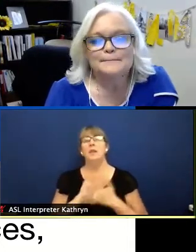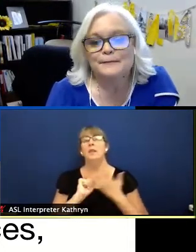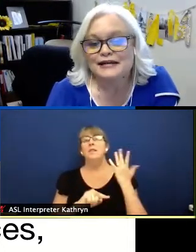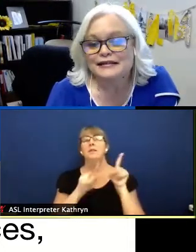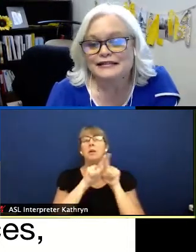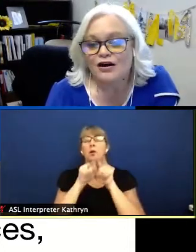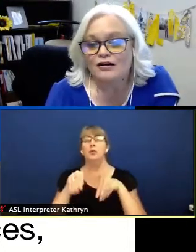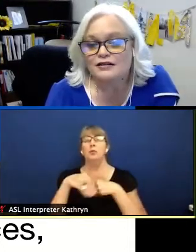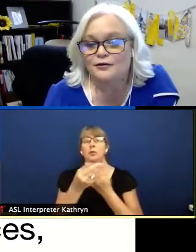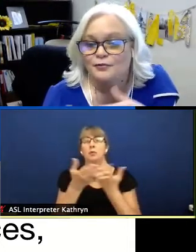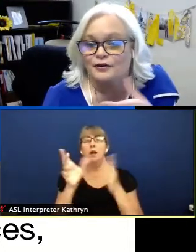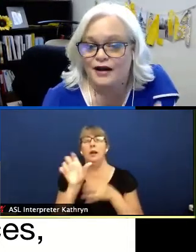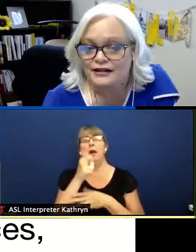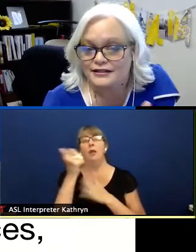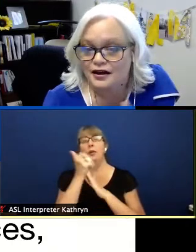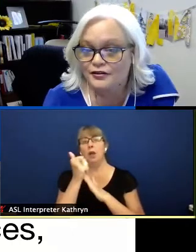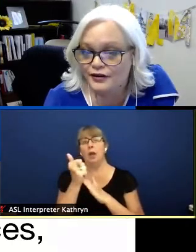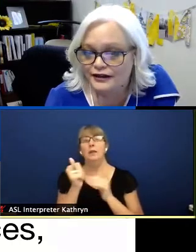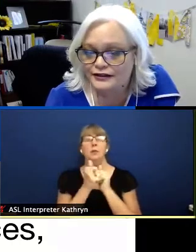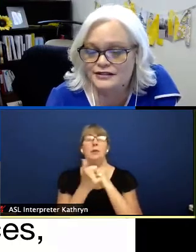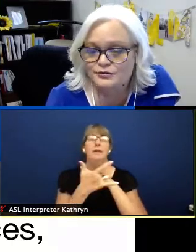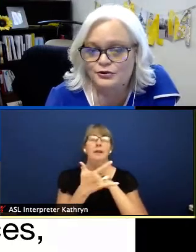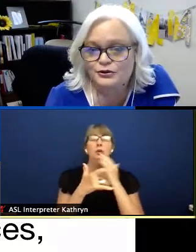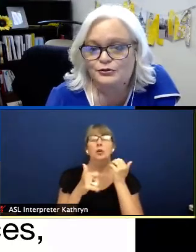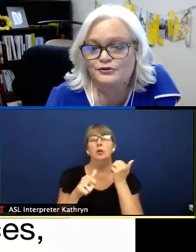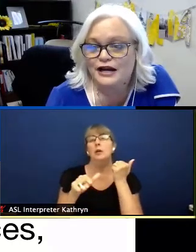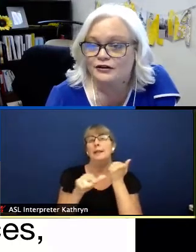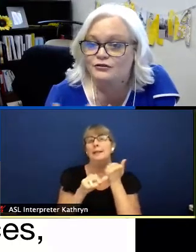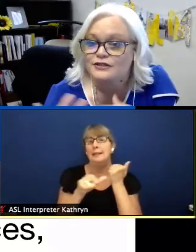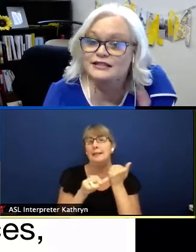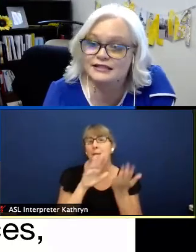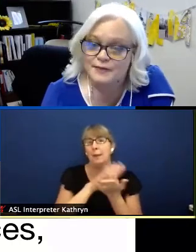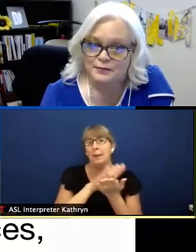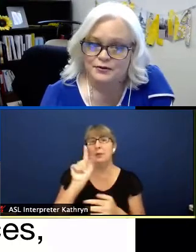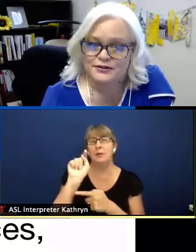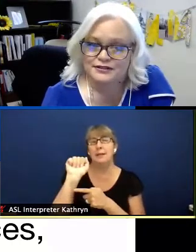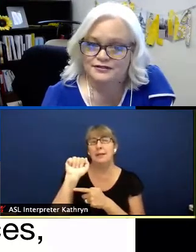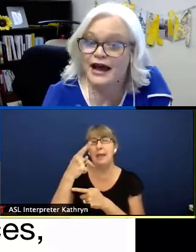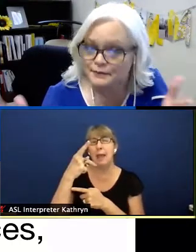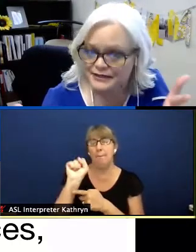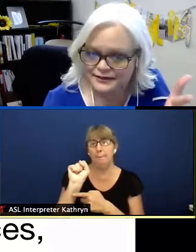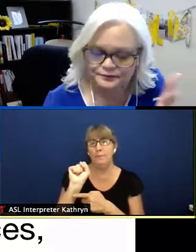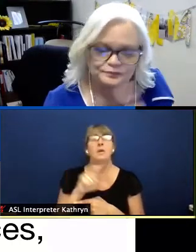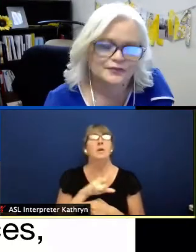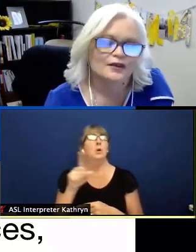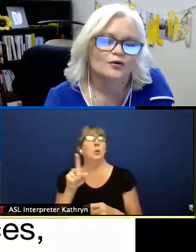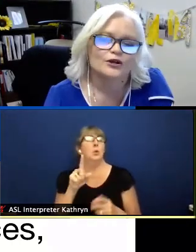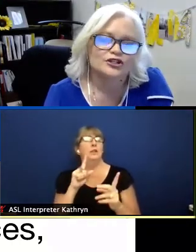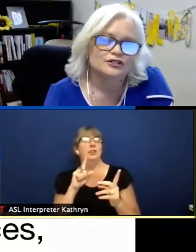BESE also provides other guidance through technical assistance papers, TAPs, which